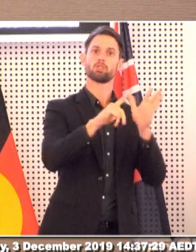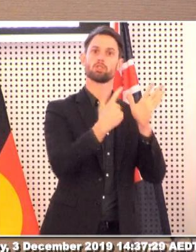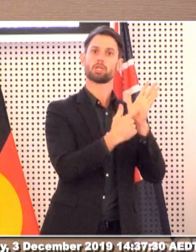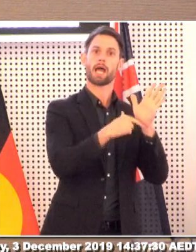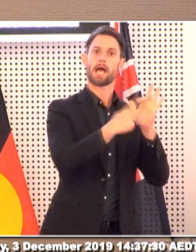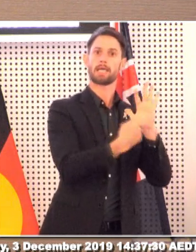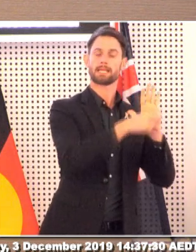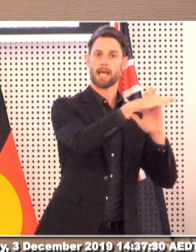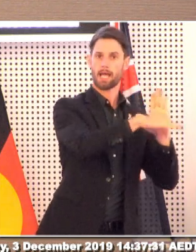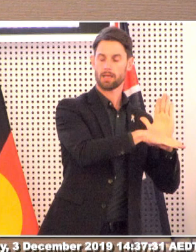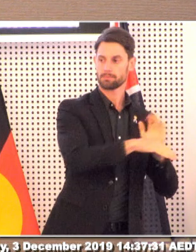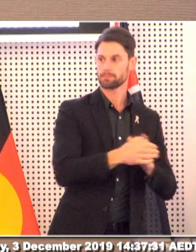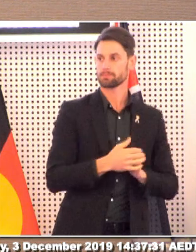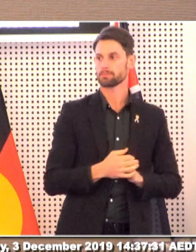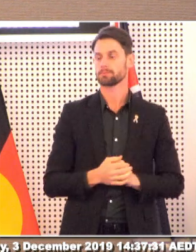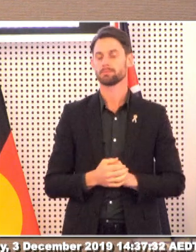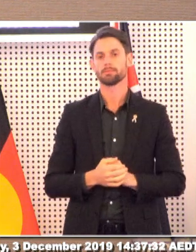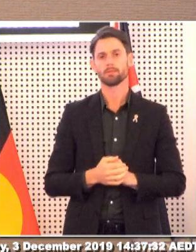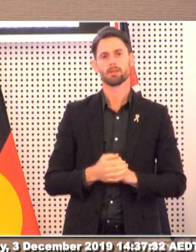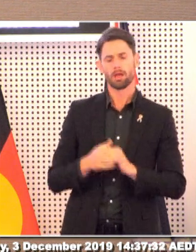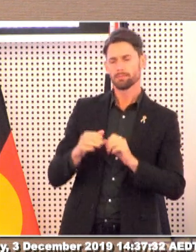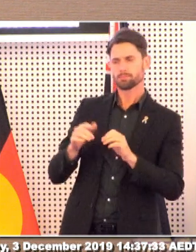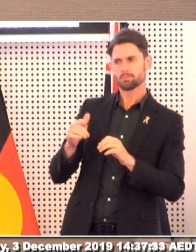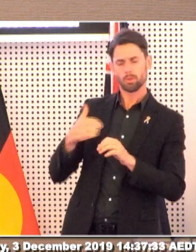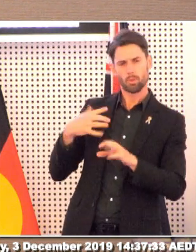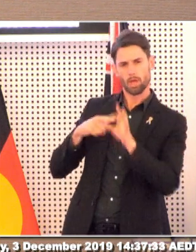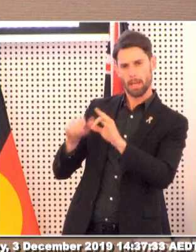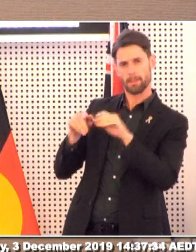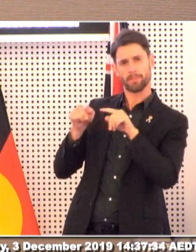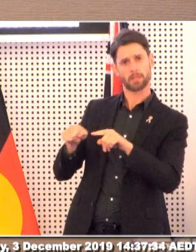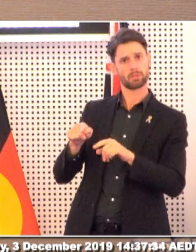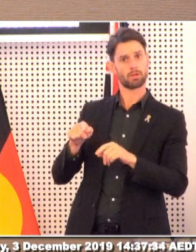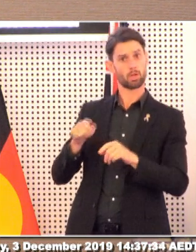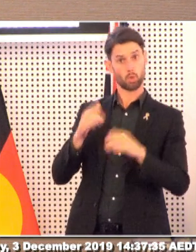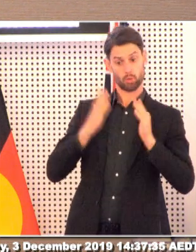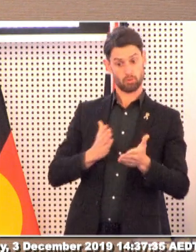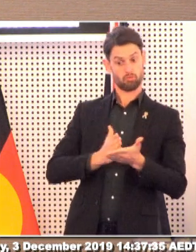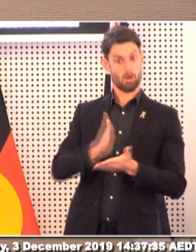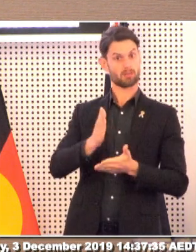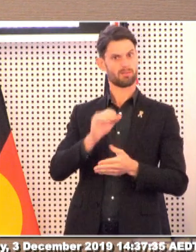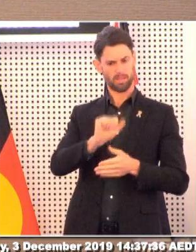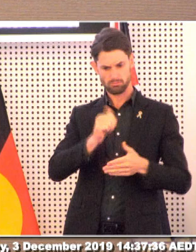Victoria is not new, and I assume that your office is a public authority - - - Yes.